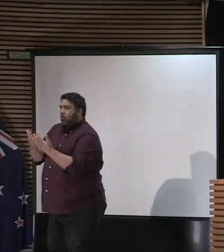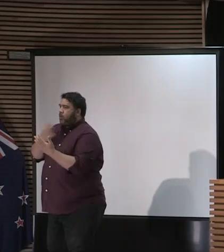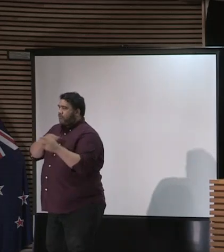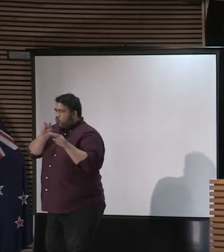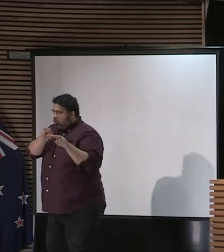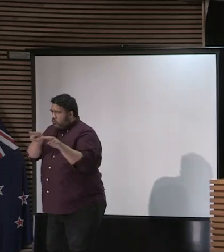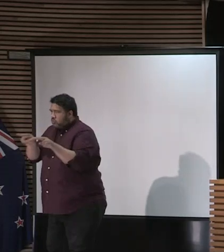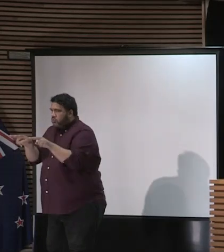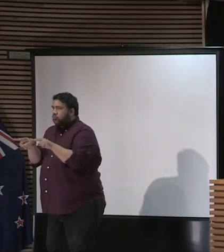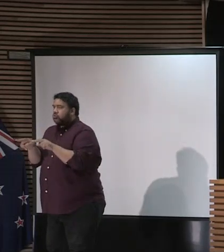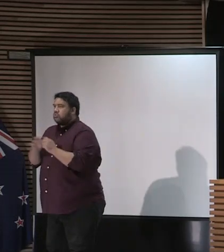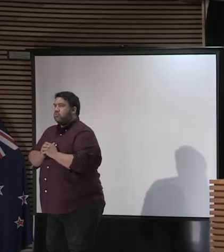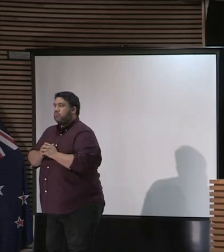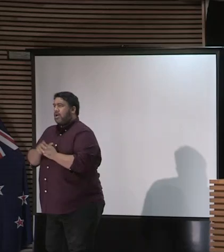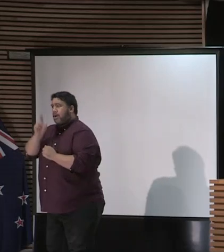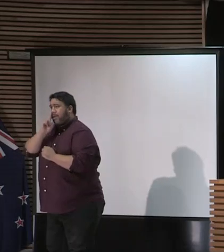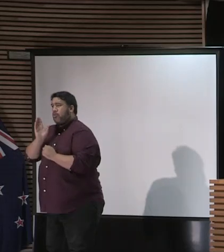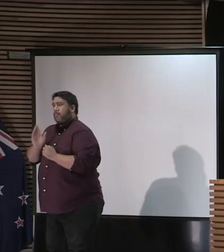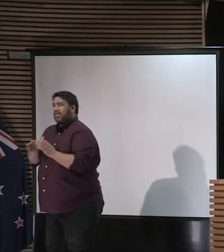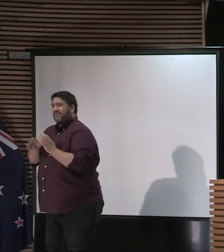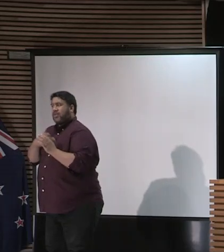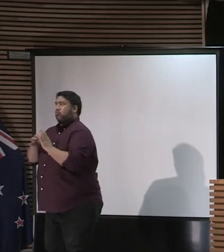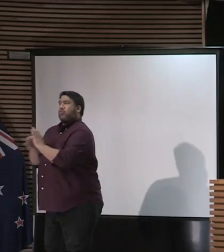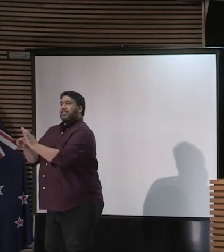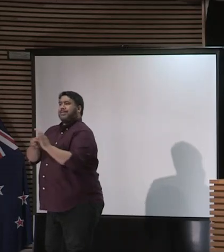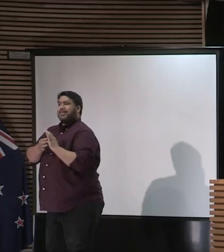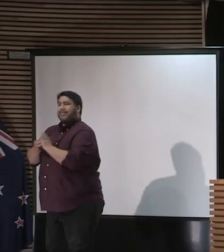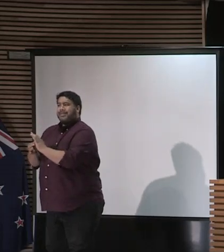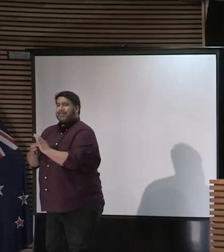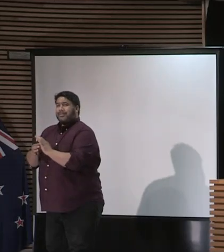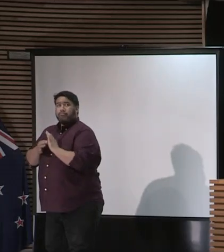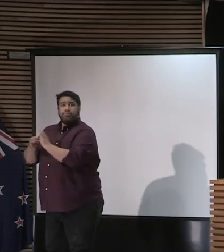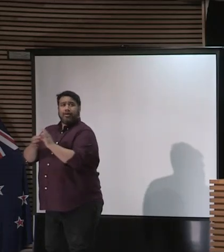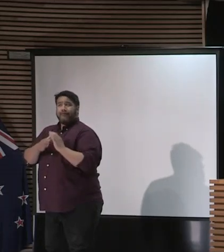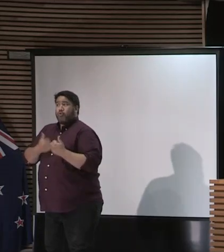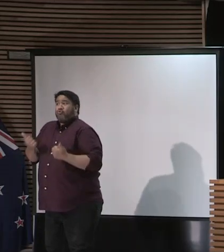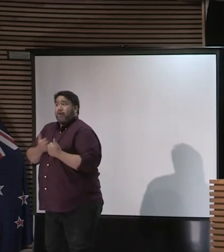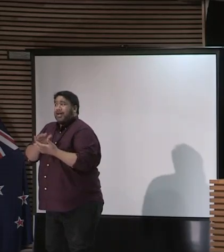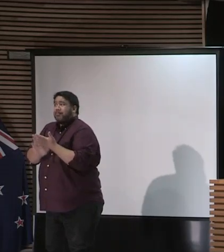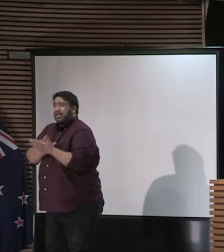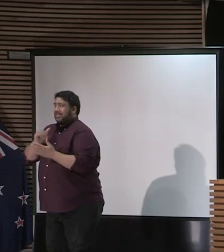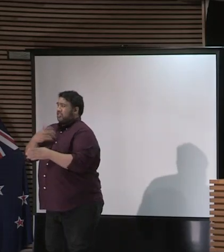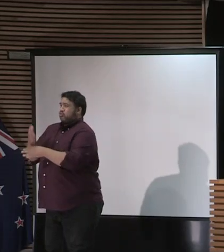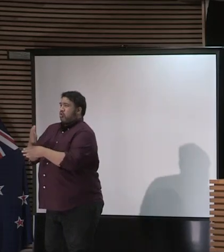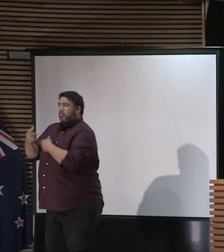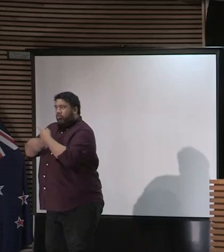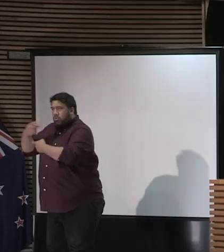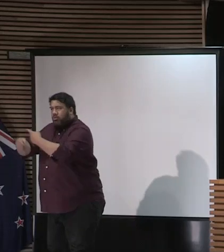response to the impacts of COVID-19. We know that a big